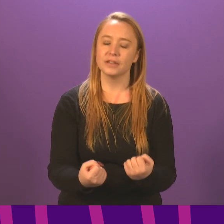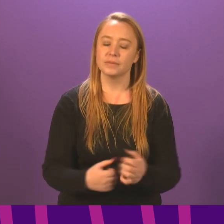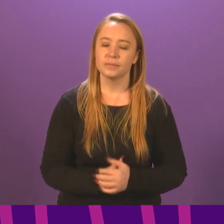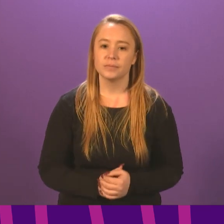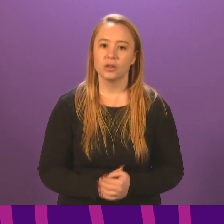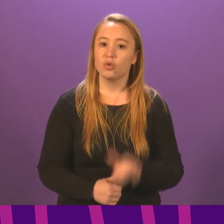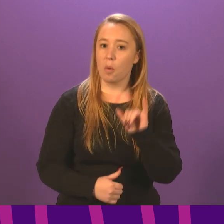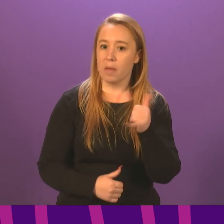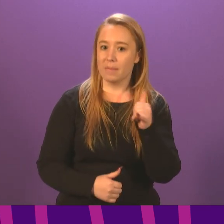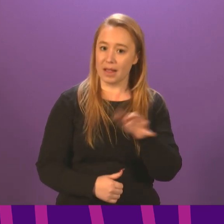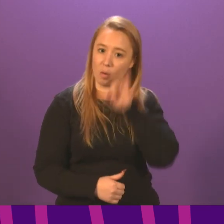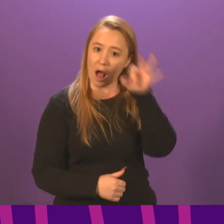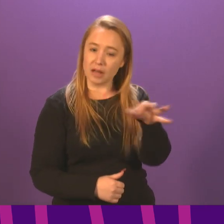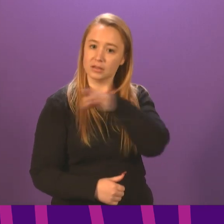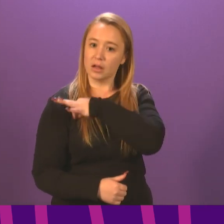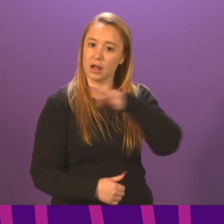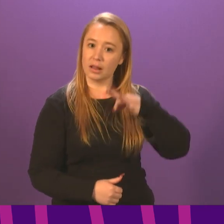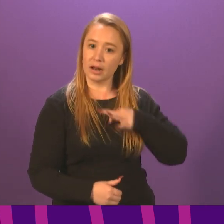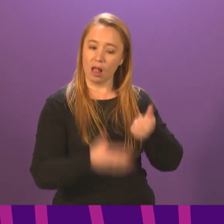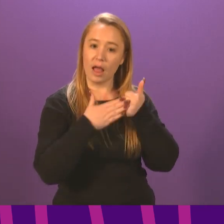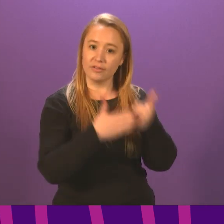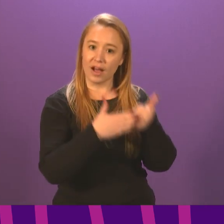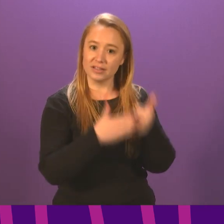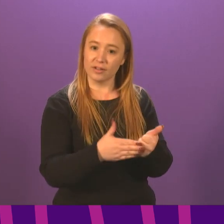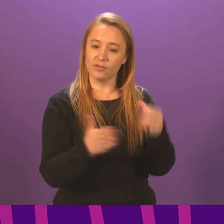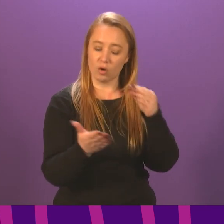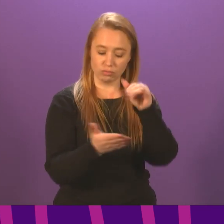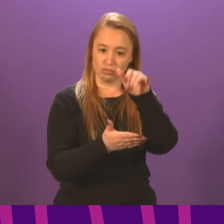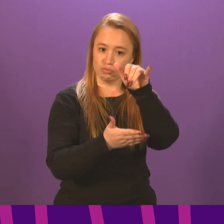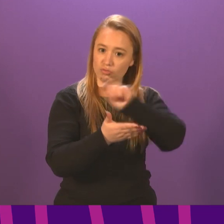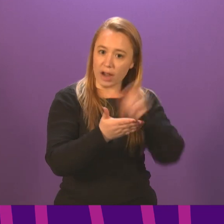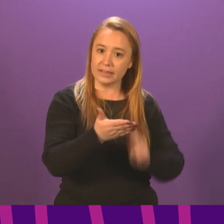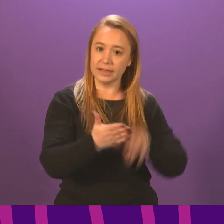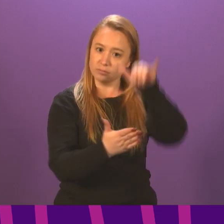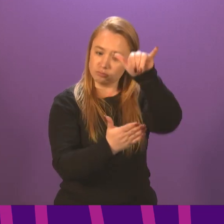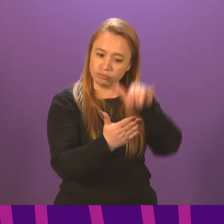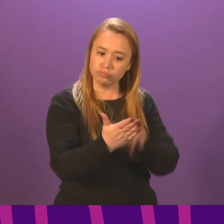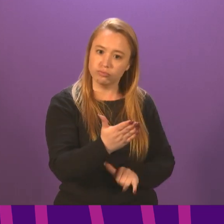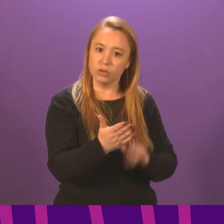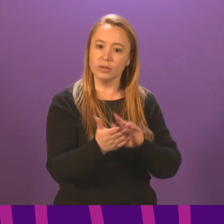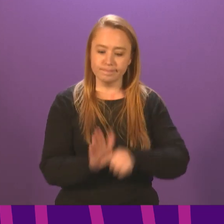helpful if I ask clinical advisers to set that out in writing for members and to place that information in the Scottish Parliament information centre so that, if members are